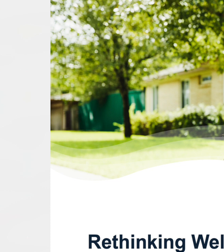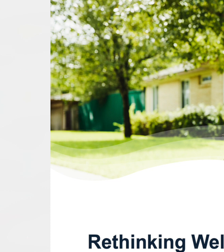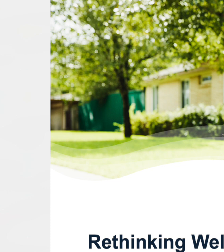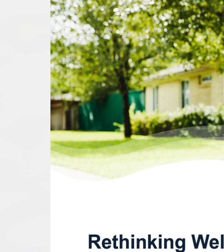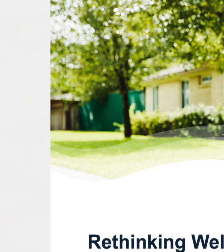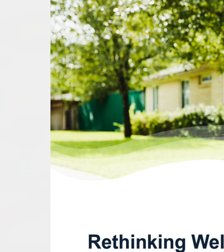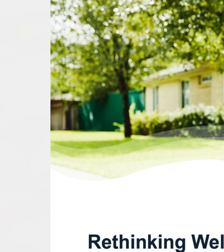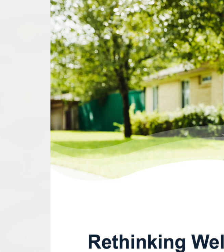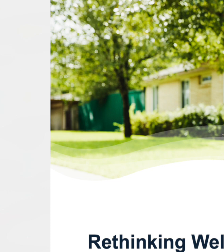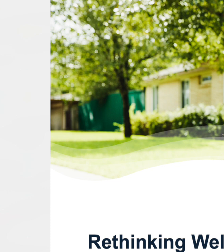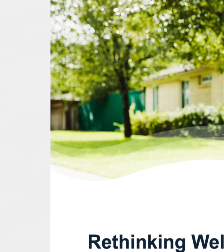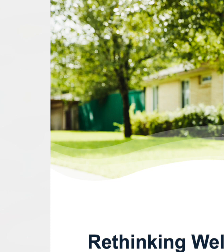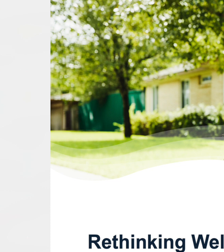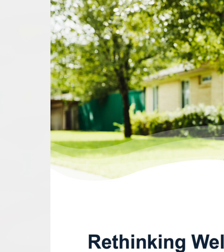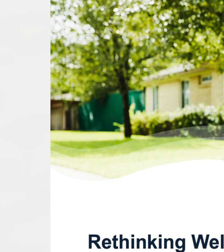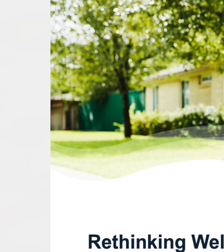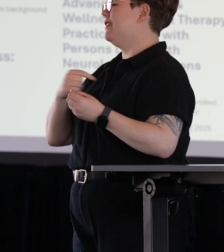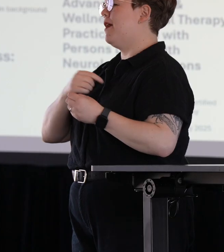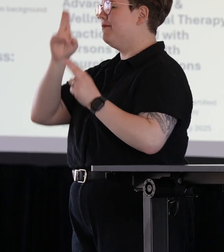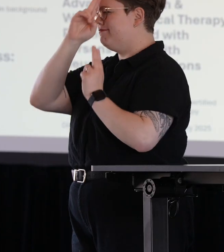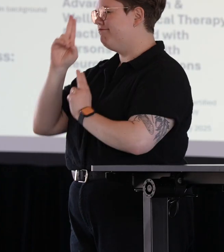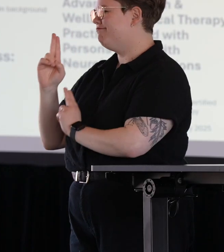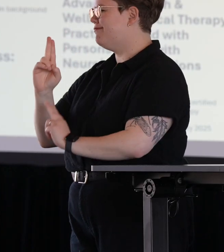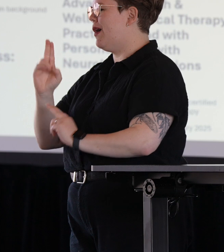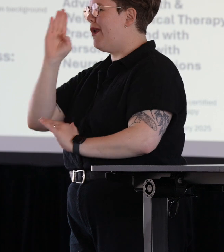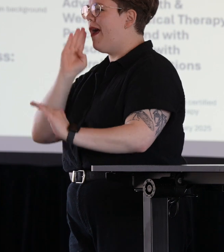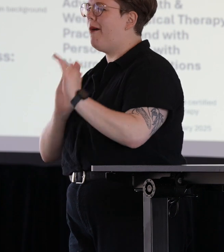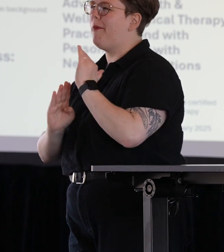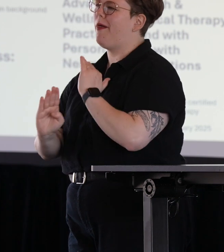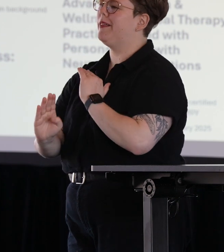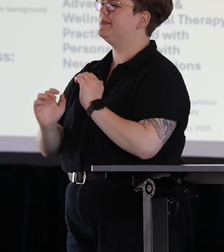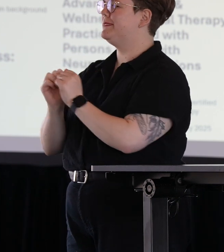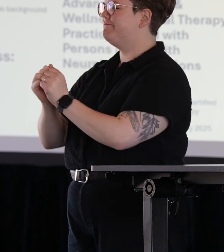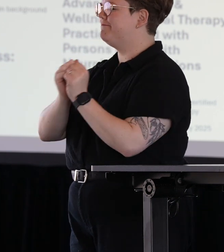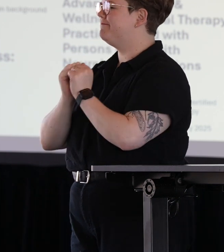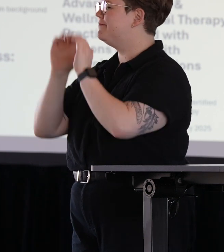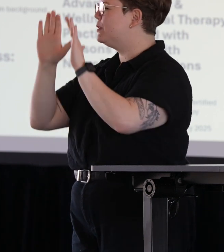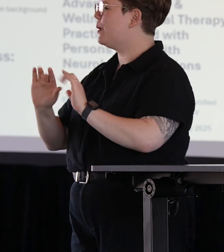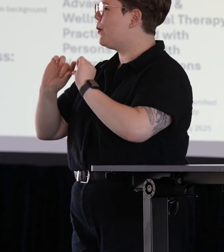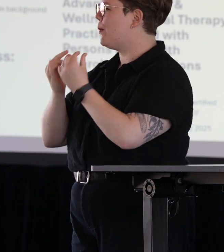here that I am honored and humbled to be with a great group of individuals today, both on stage and now out here in the